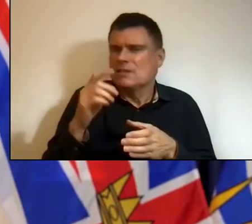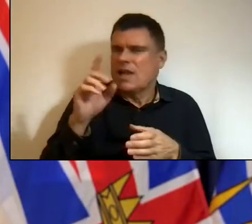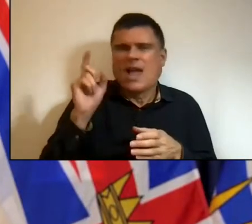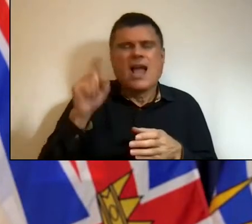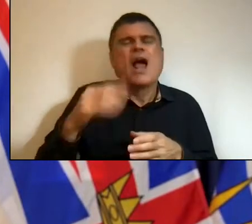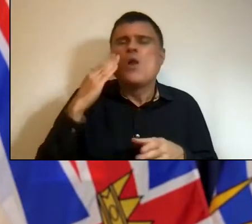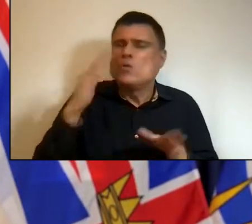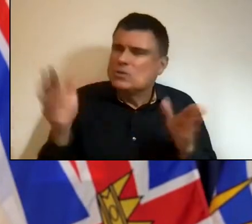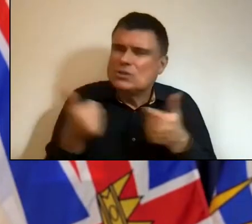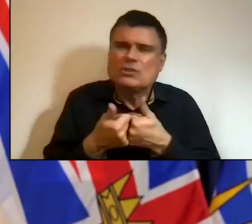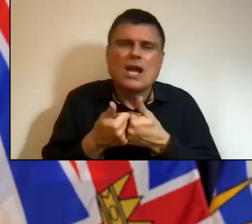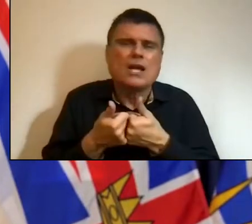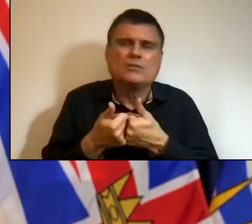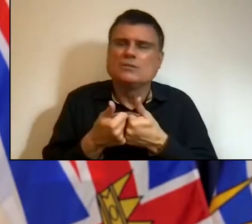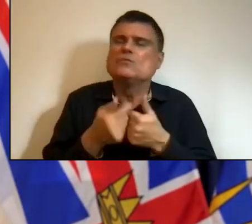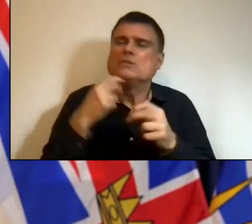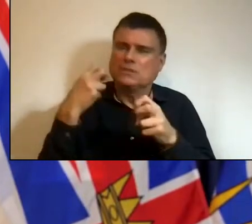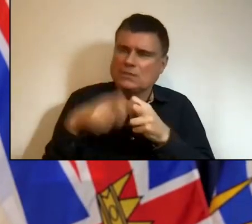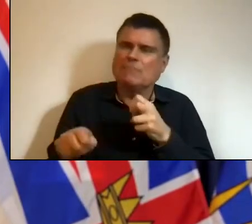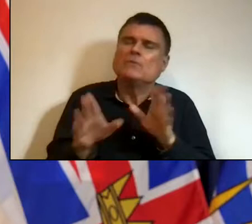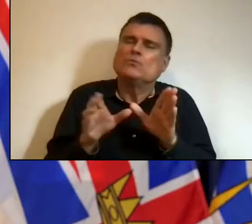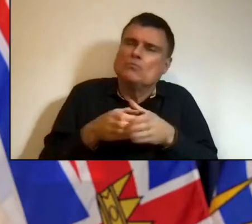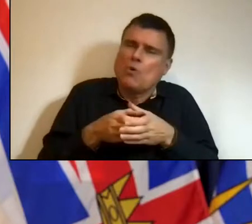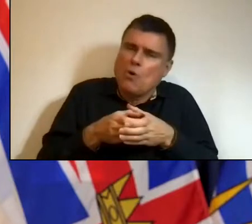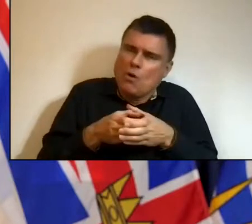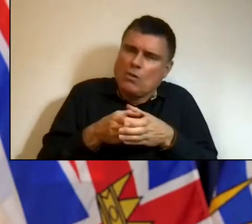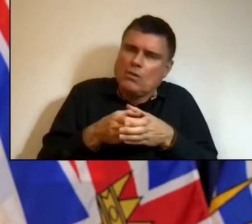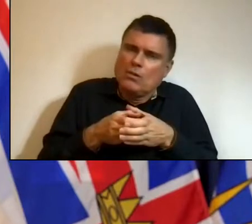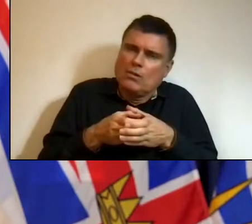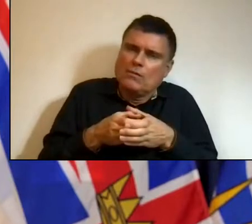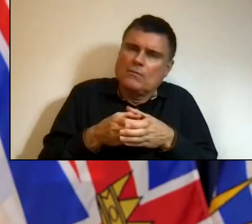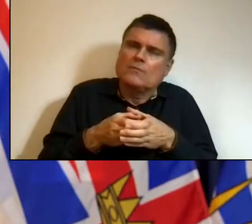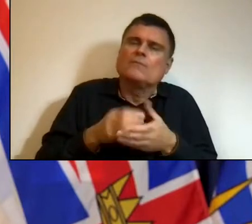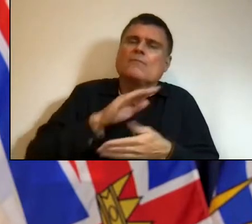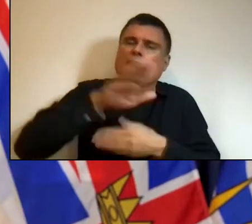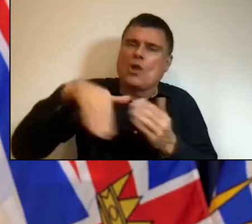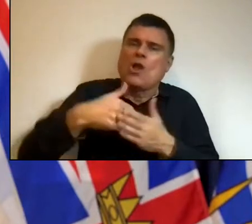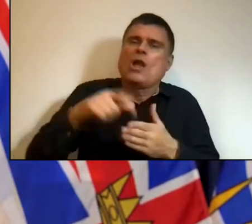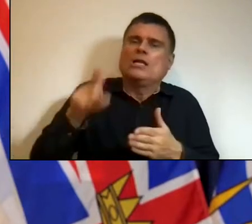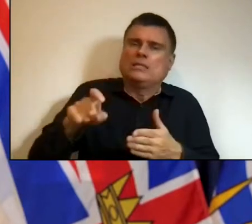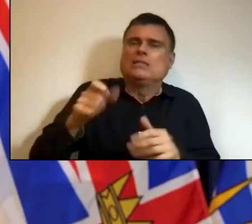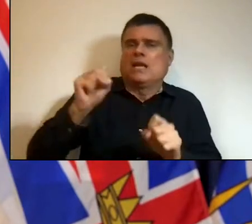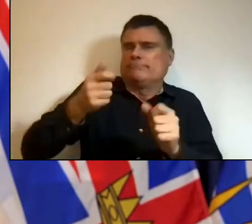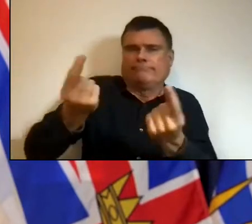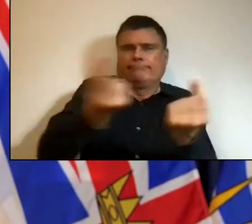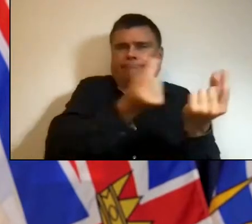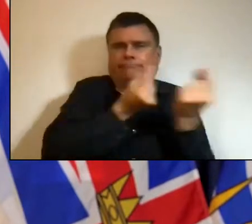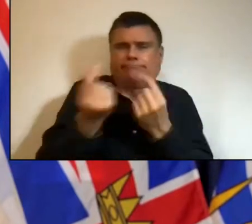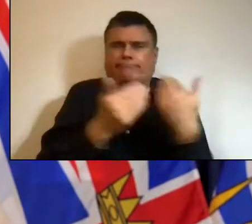that we all can do to deal with this, uh, this virus in this pandemic that affects us all